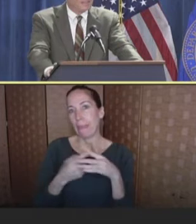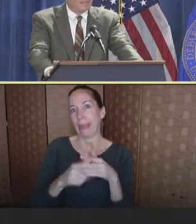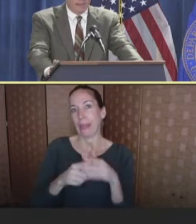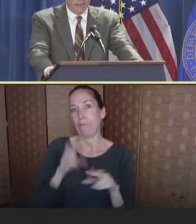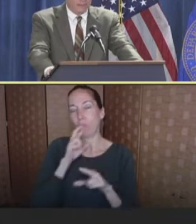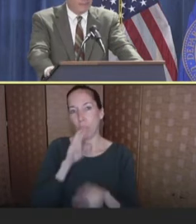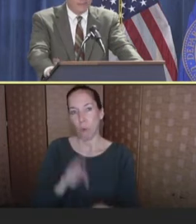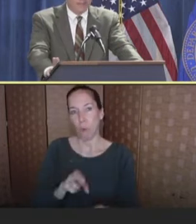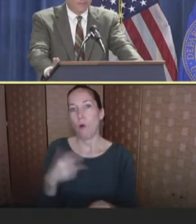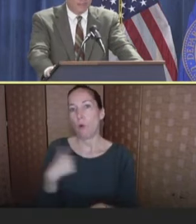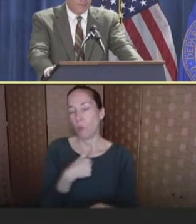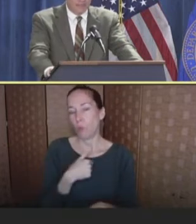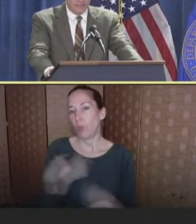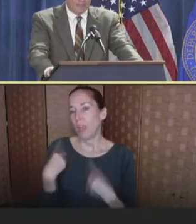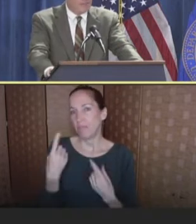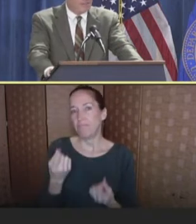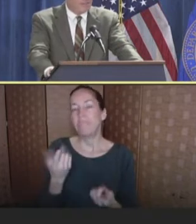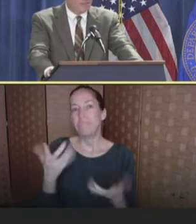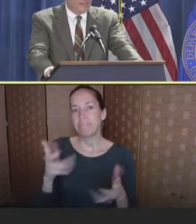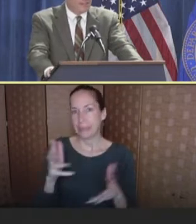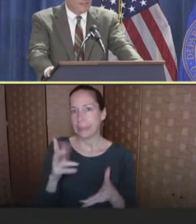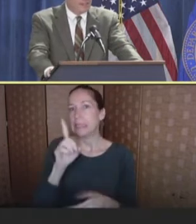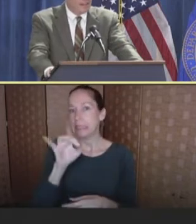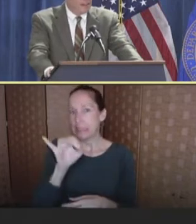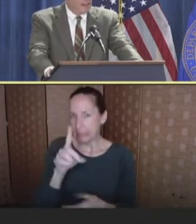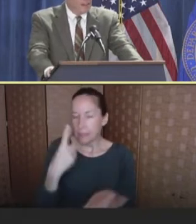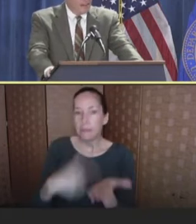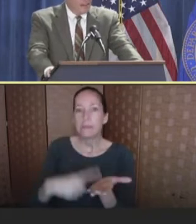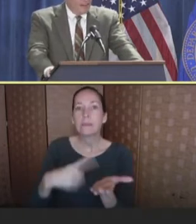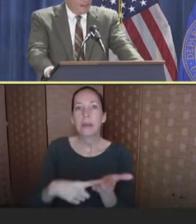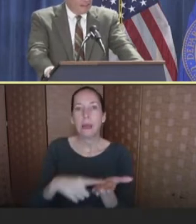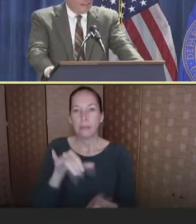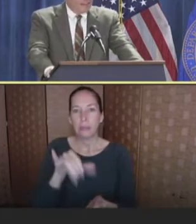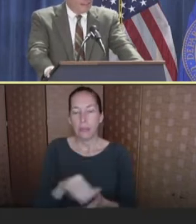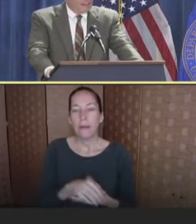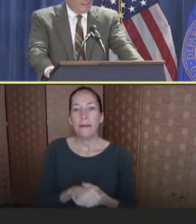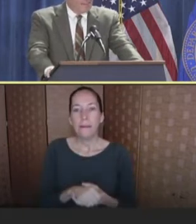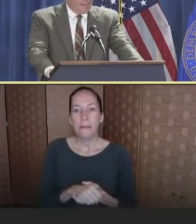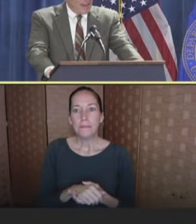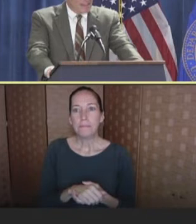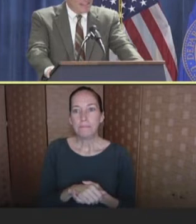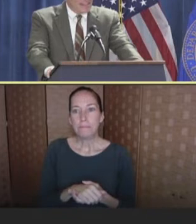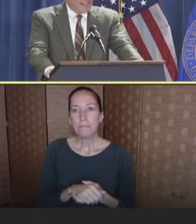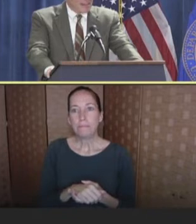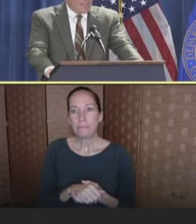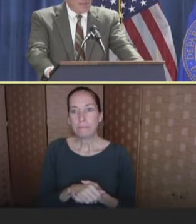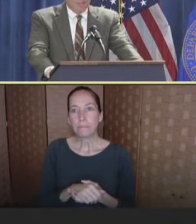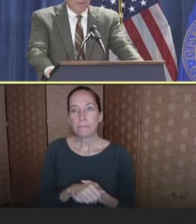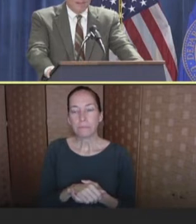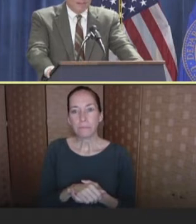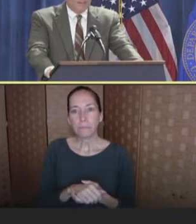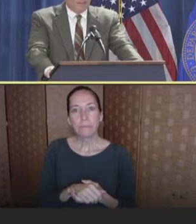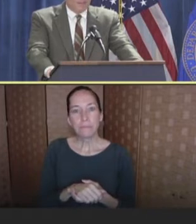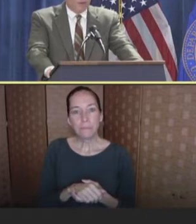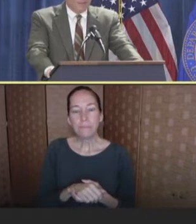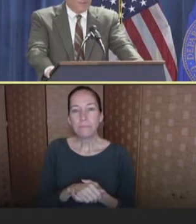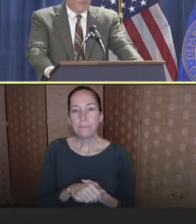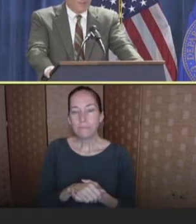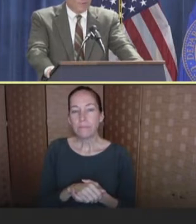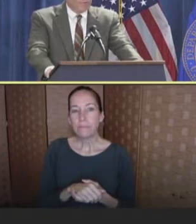It's as, as you acknowledged, Jeff, it's a -- that's a big, broad issue that goes well